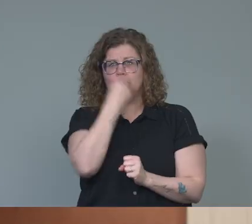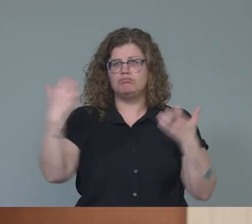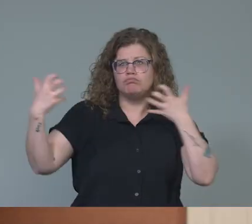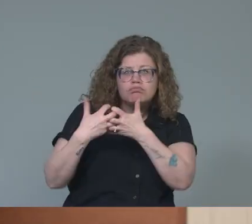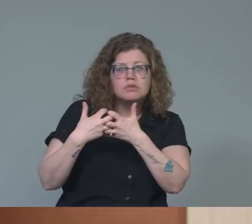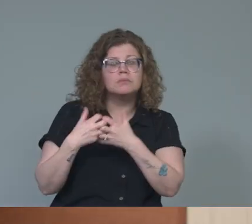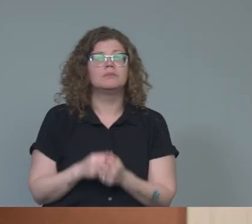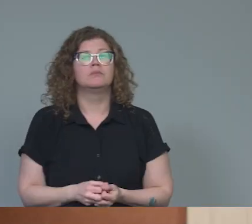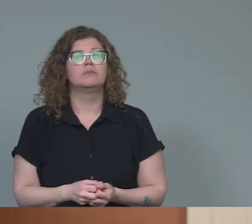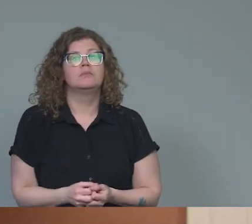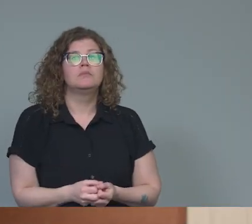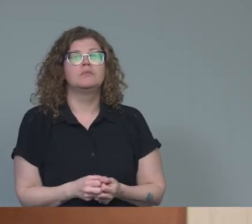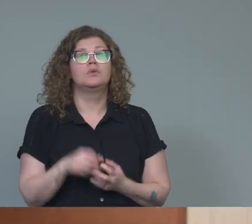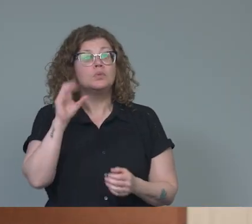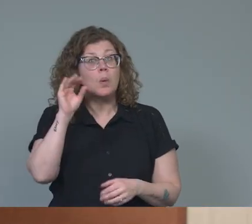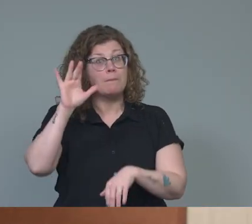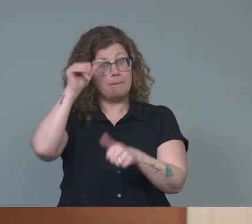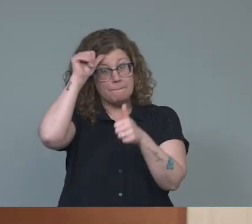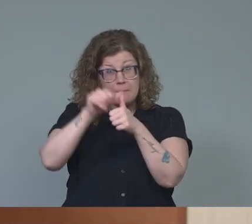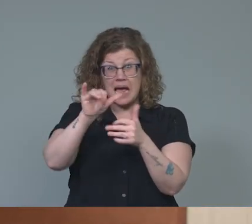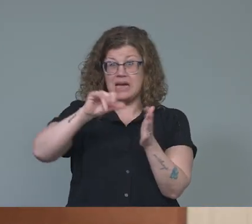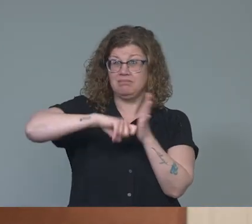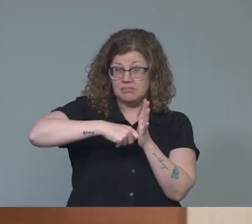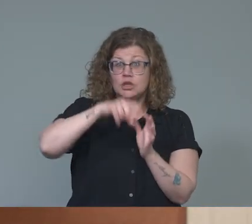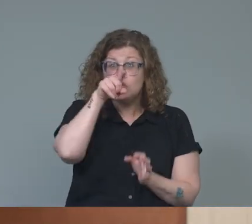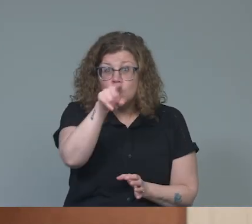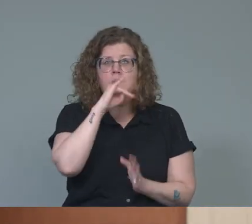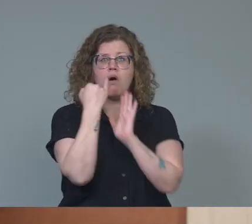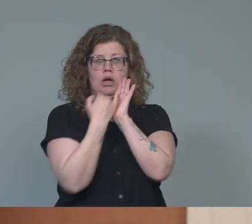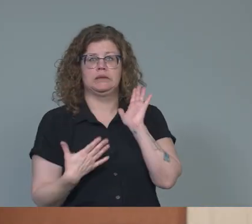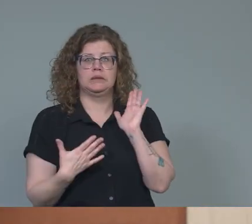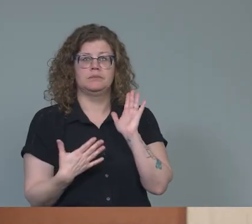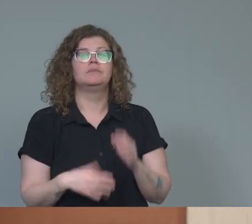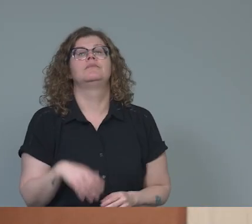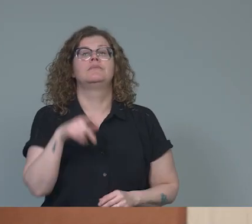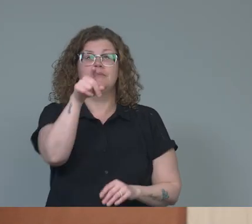with certain services that assist you in this detailed design process. So this might be fabricators